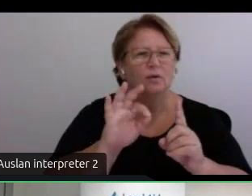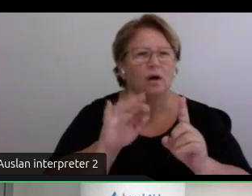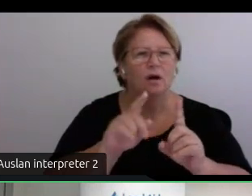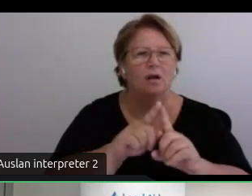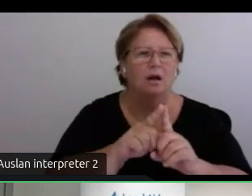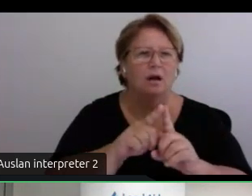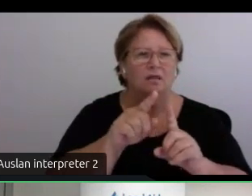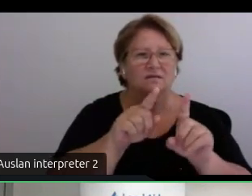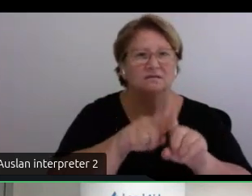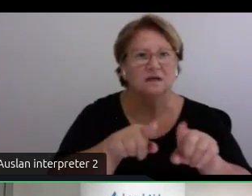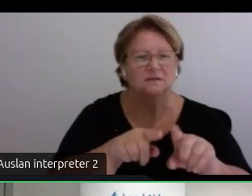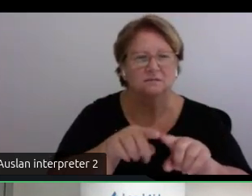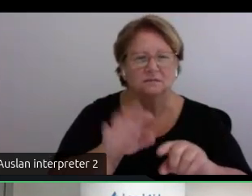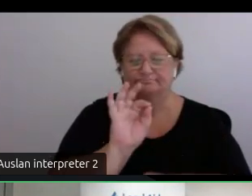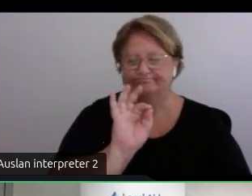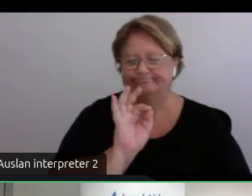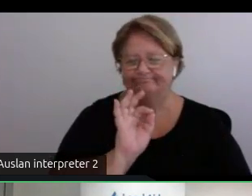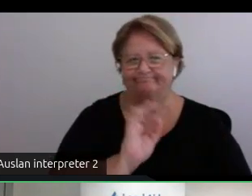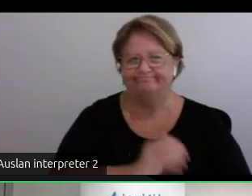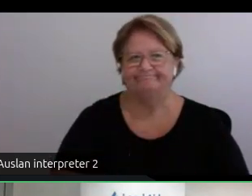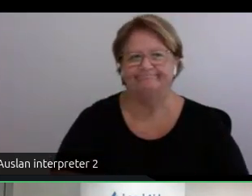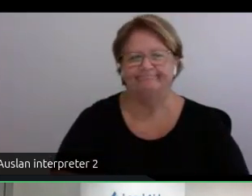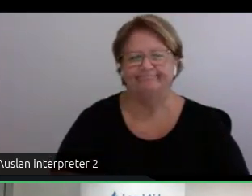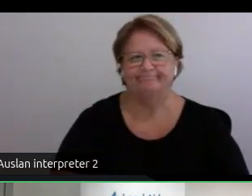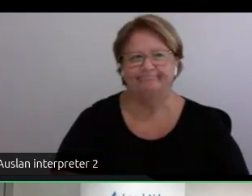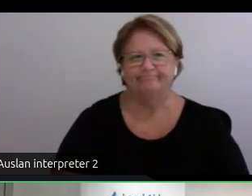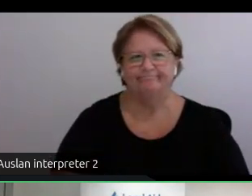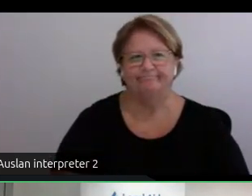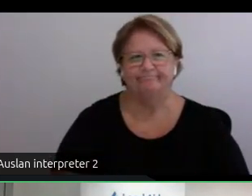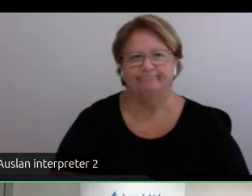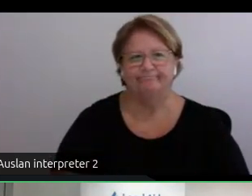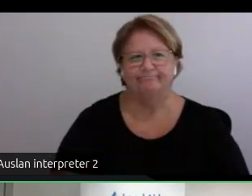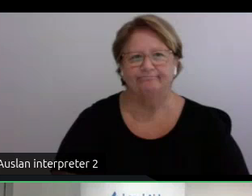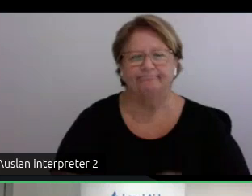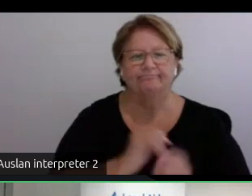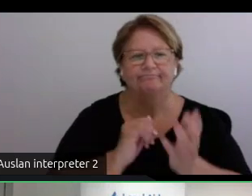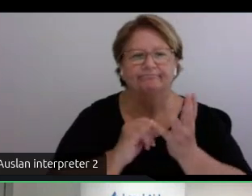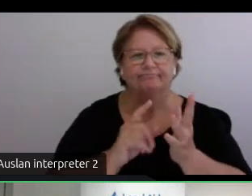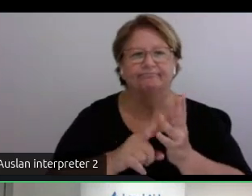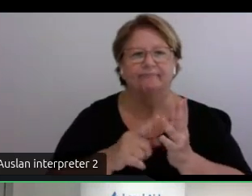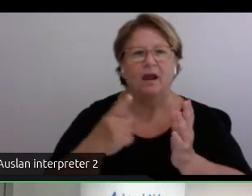not just oh disaster here's what we're looking Yeah. So, and I guess on this slide, um, covering